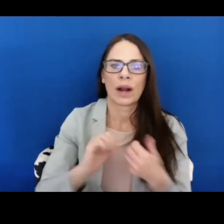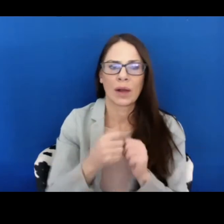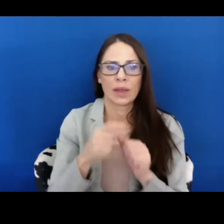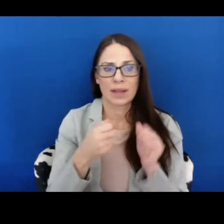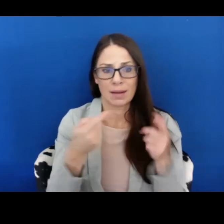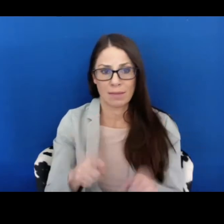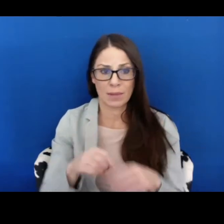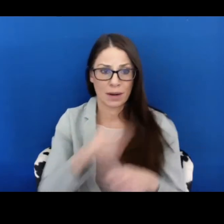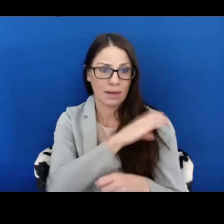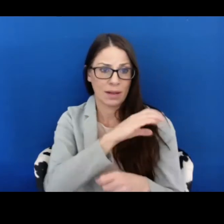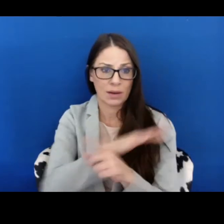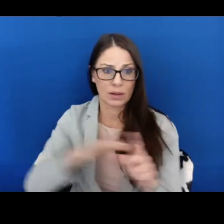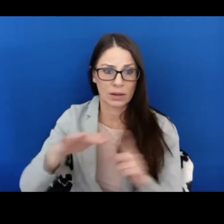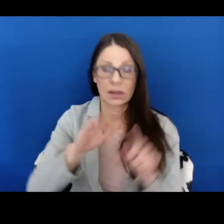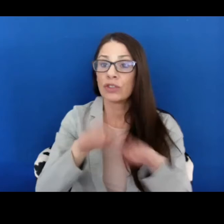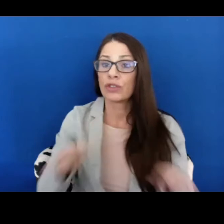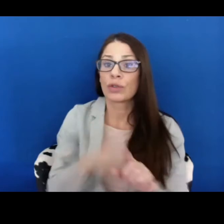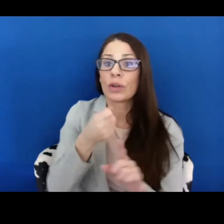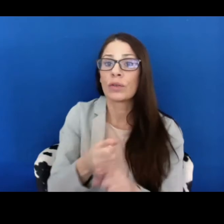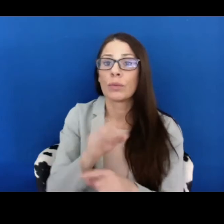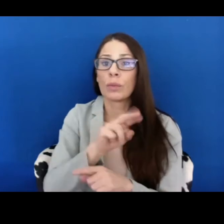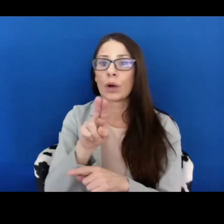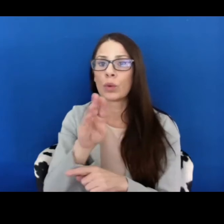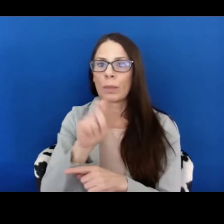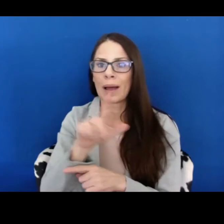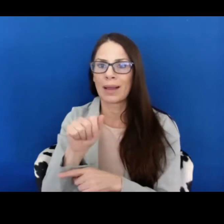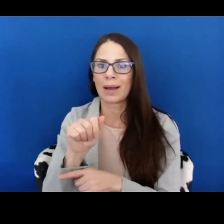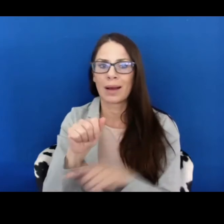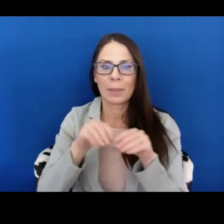setting, children affected by the rubella epidemic of the 1960s are often born deaf